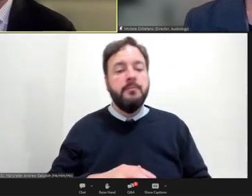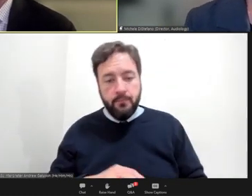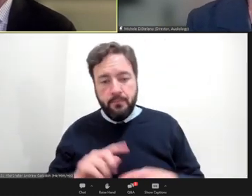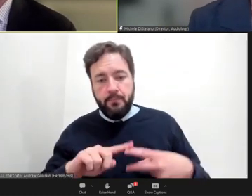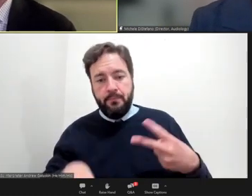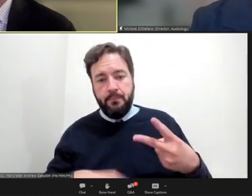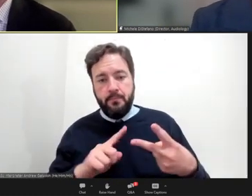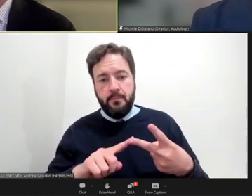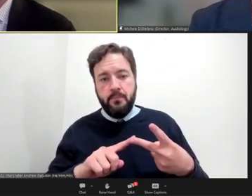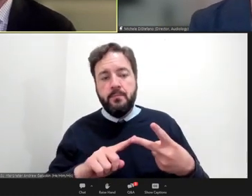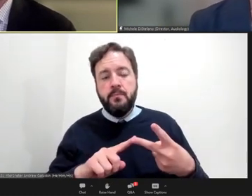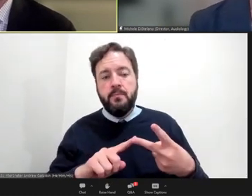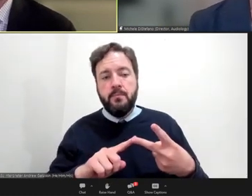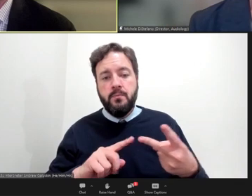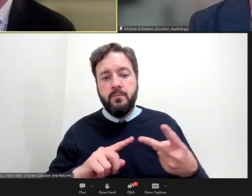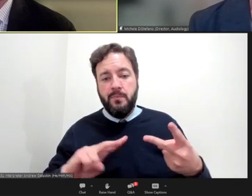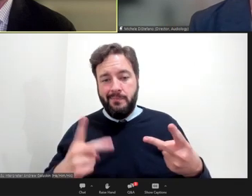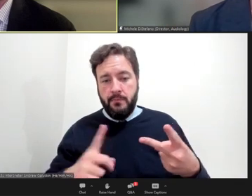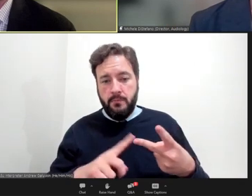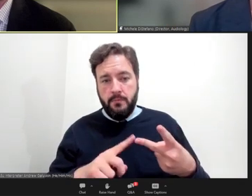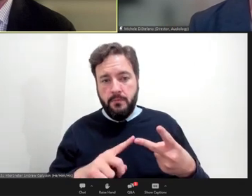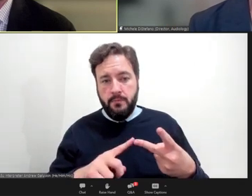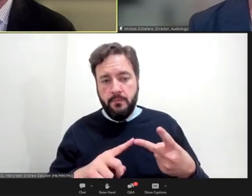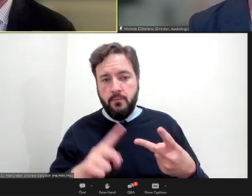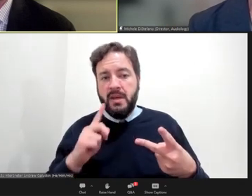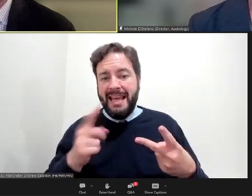And in some cases, if patients are good candidates for this,